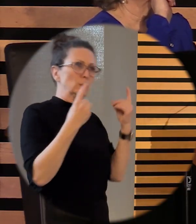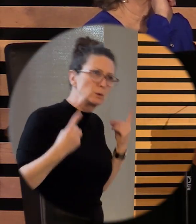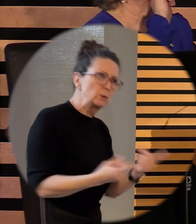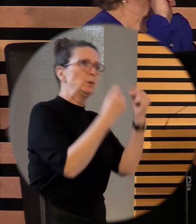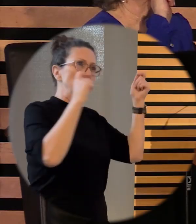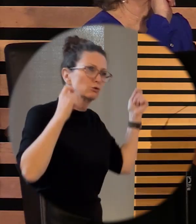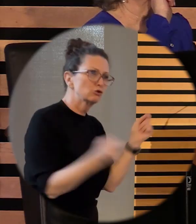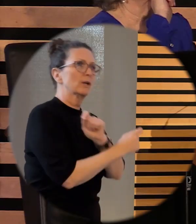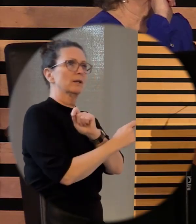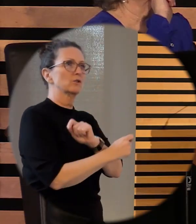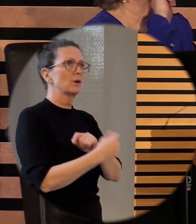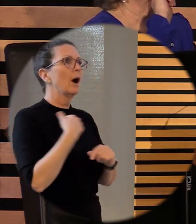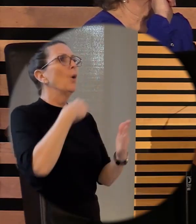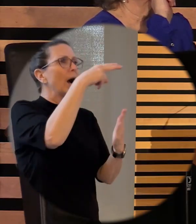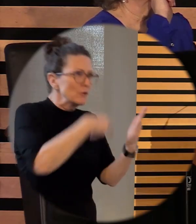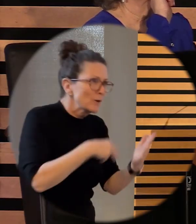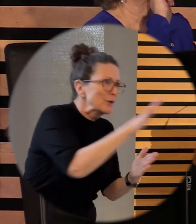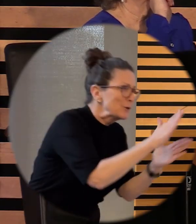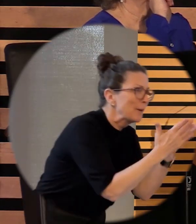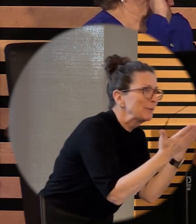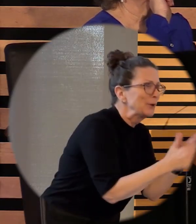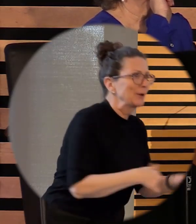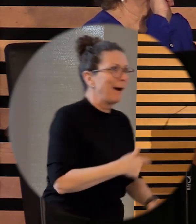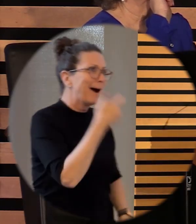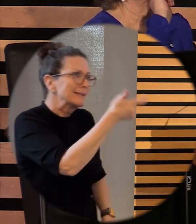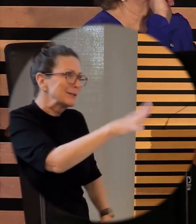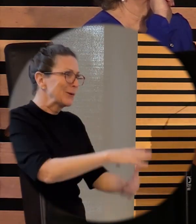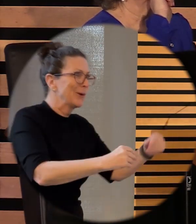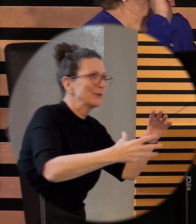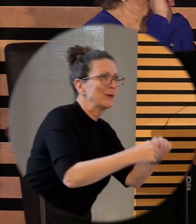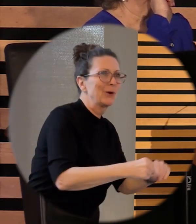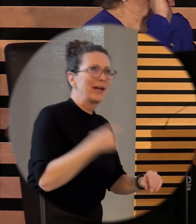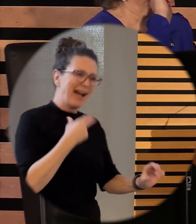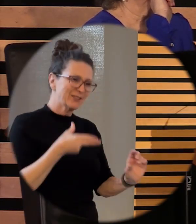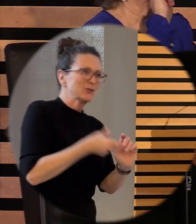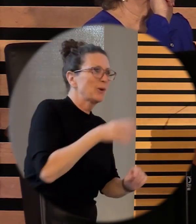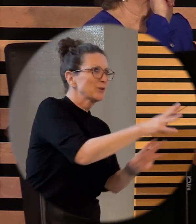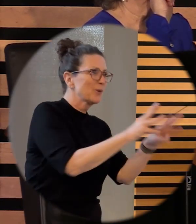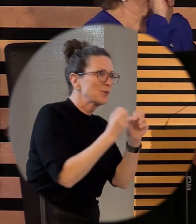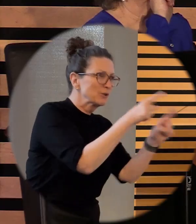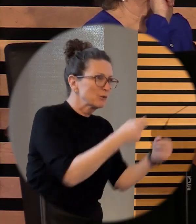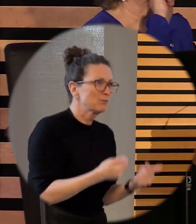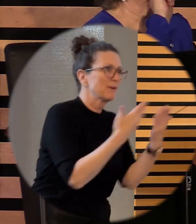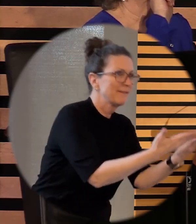you've had to say. We've read what you've written. we've attended the workshop that you've provided,